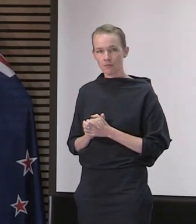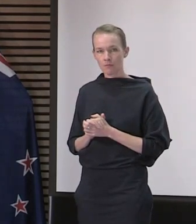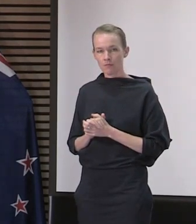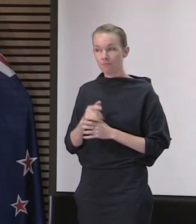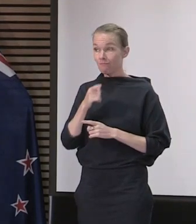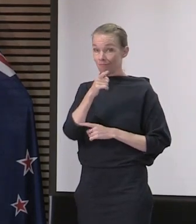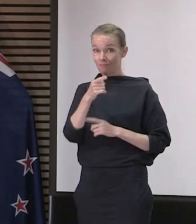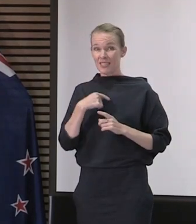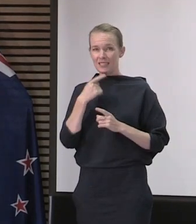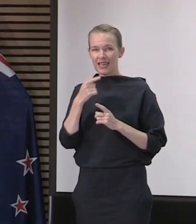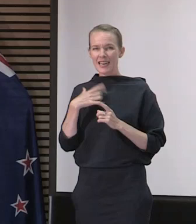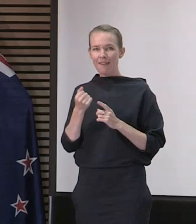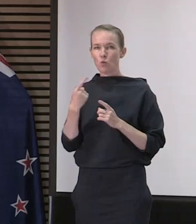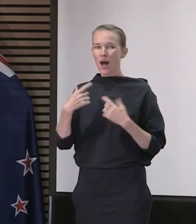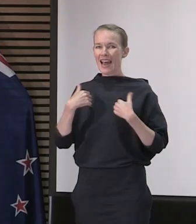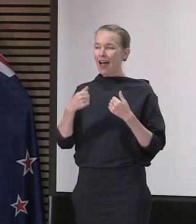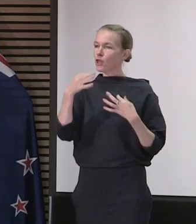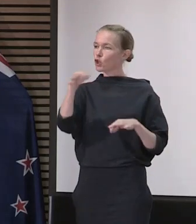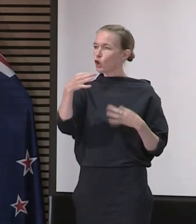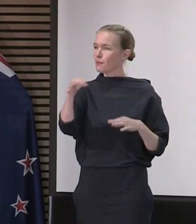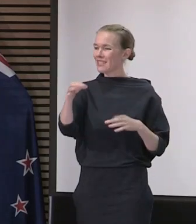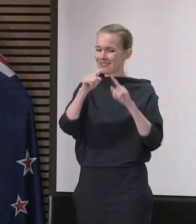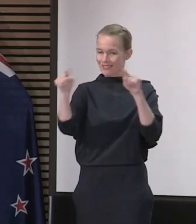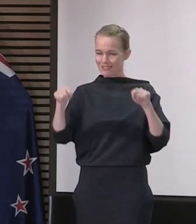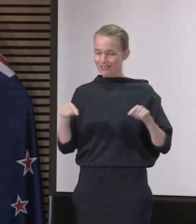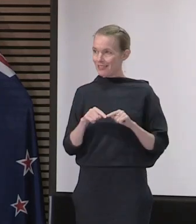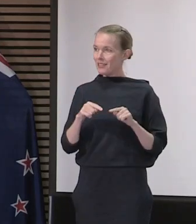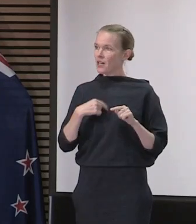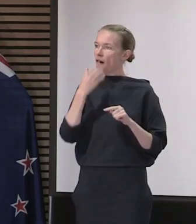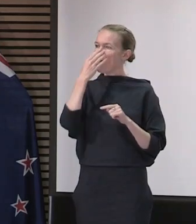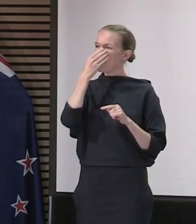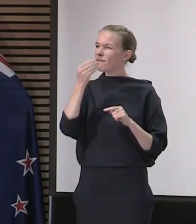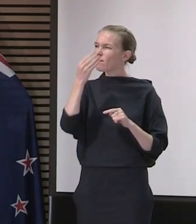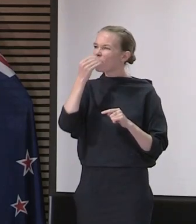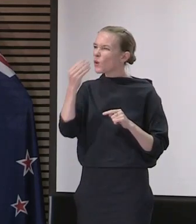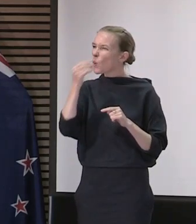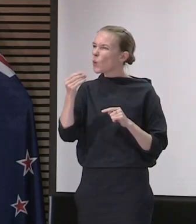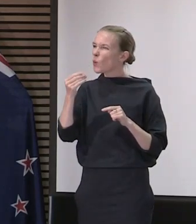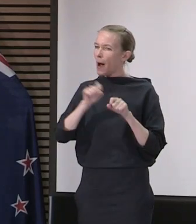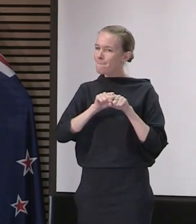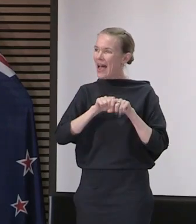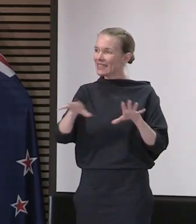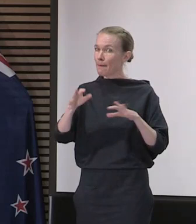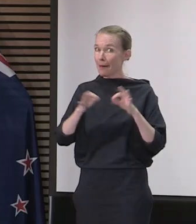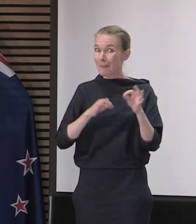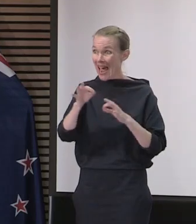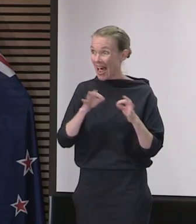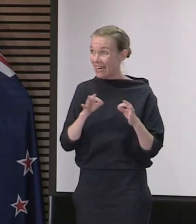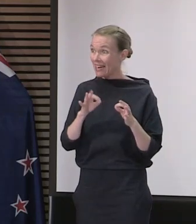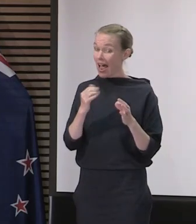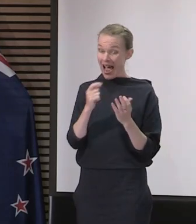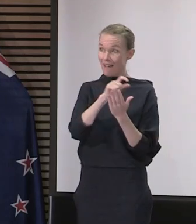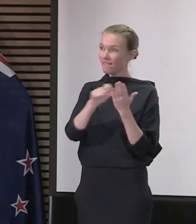The influenza pandemic